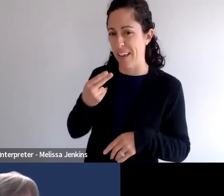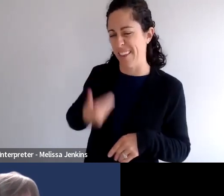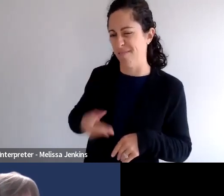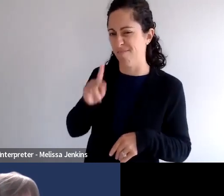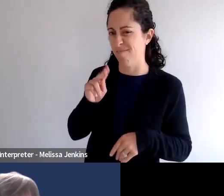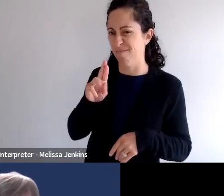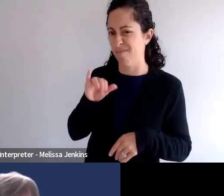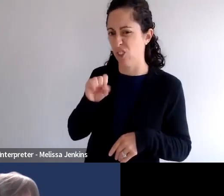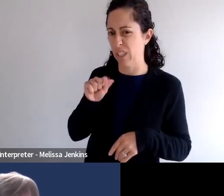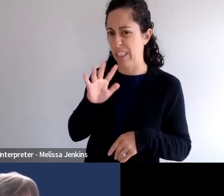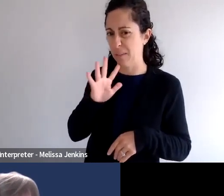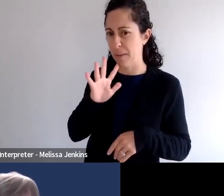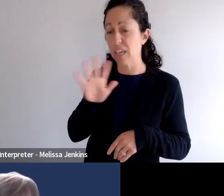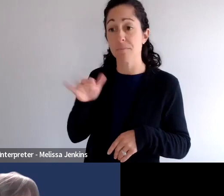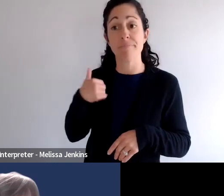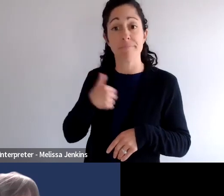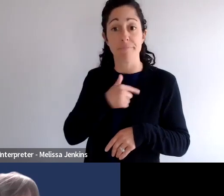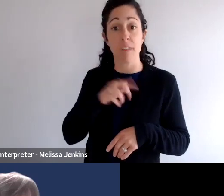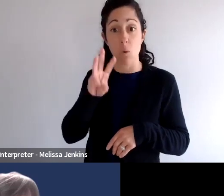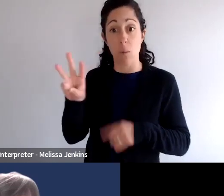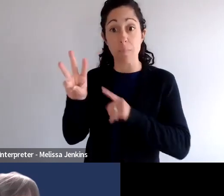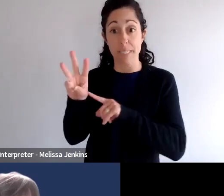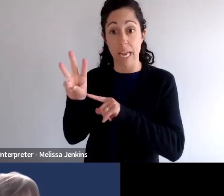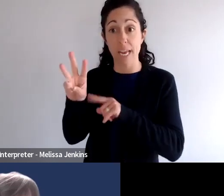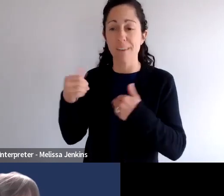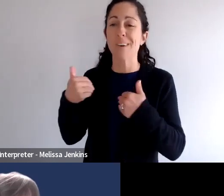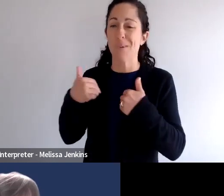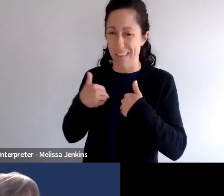our website we have um links to that web page